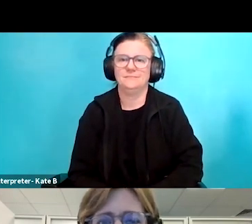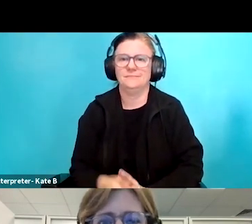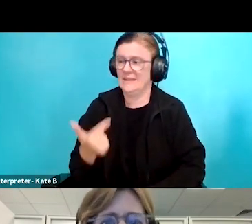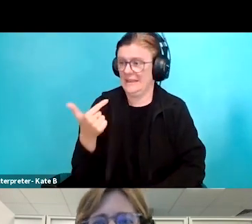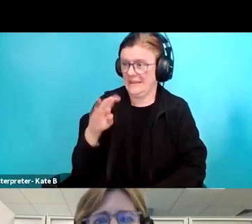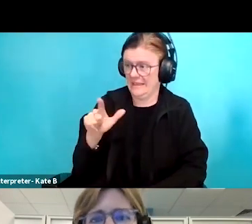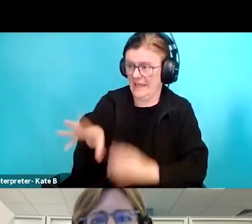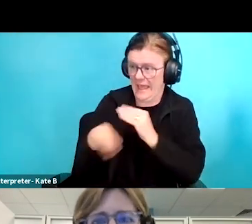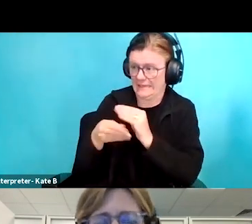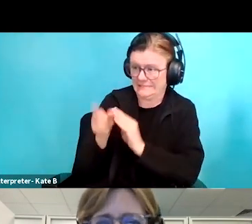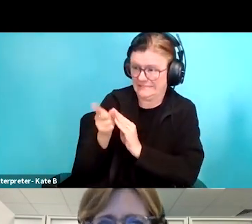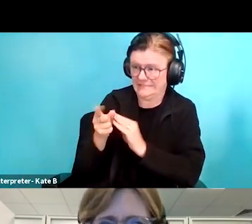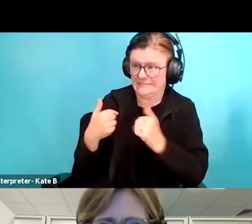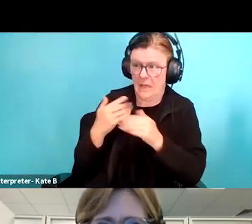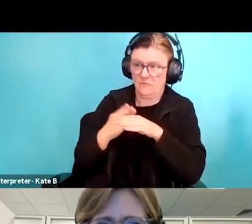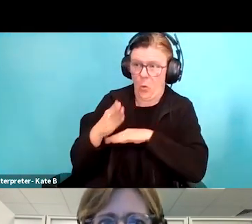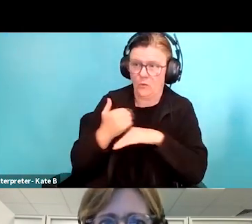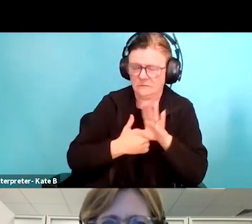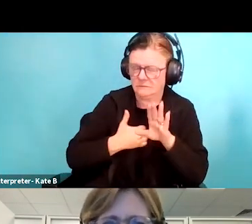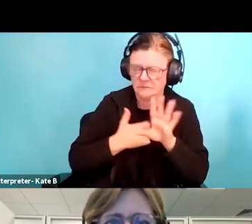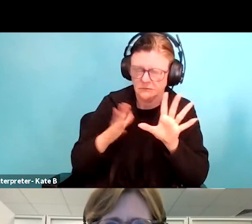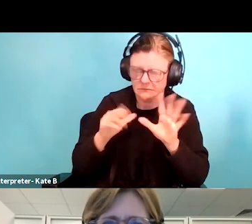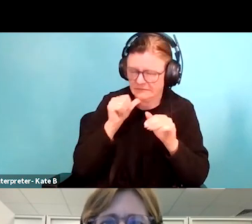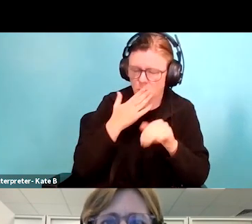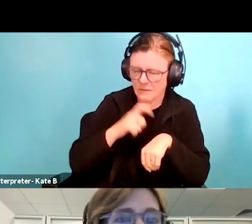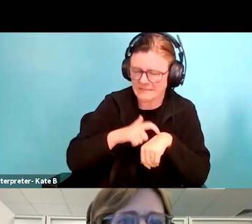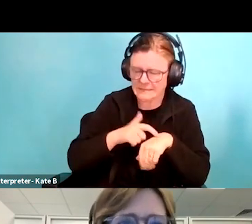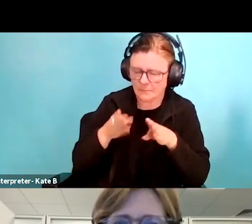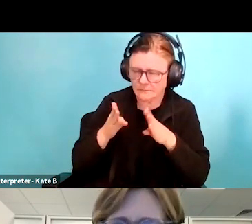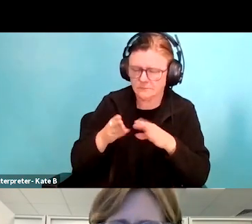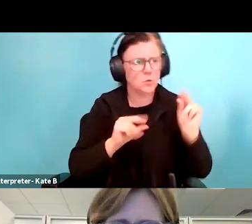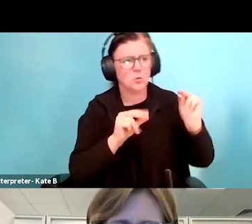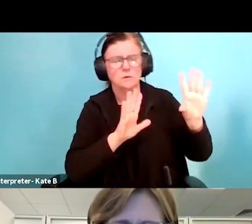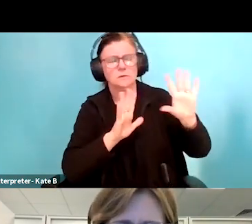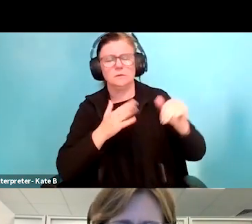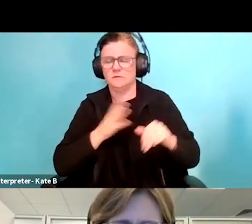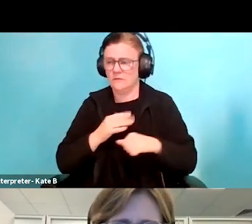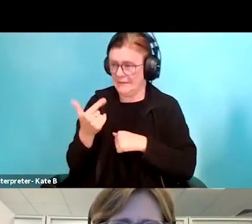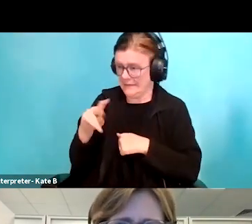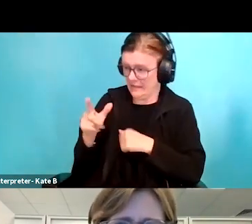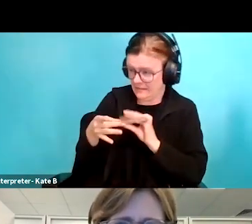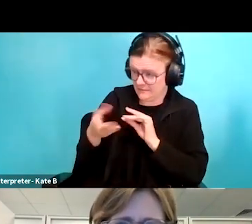really quick? I’ve taken us over as usual. I haven’t been a great timekeeper but no, no, Gilbert did you have anything you wanted to add really quick.